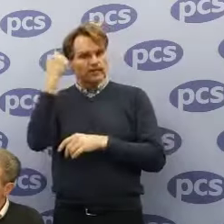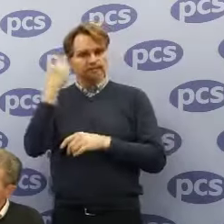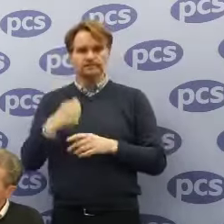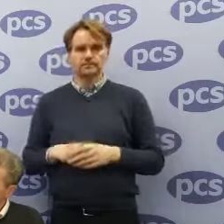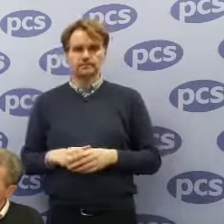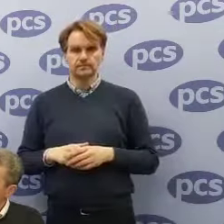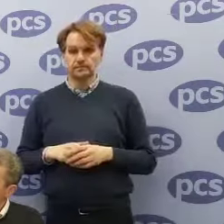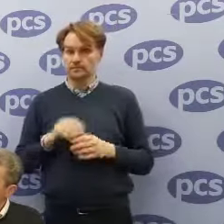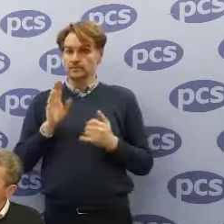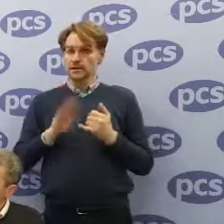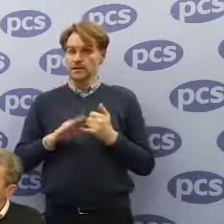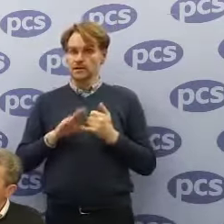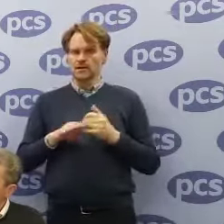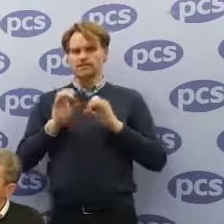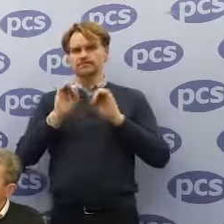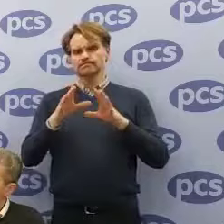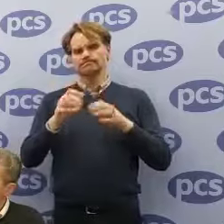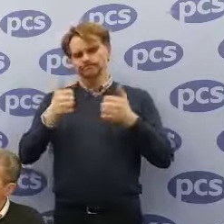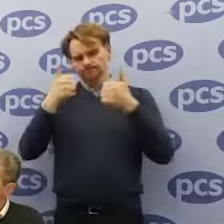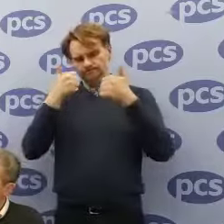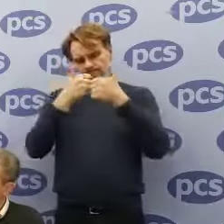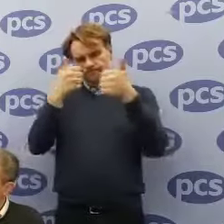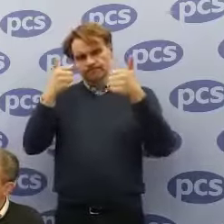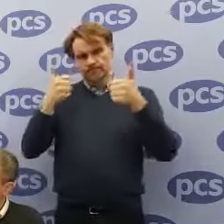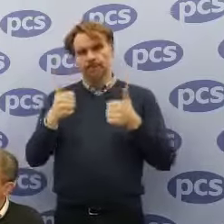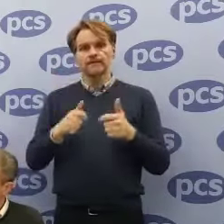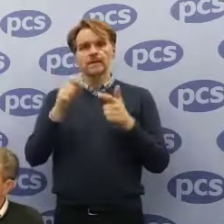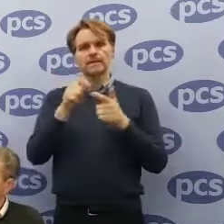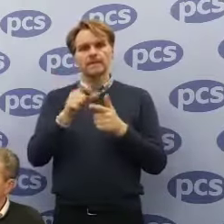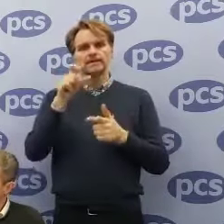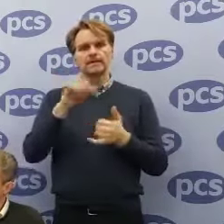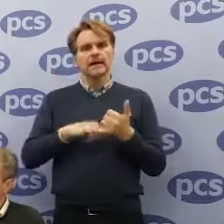want to send solidarity to our PCS members that are on strike tomorrow